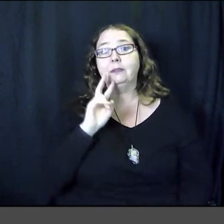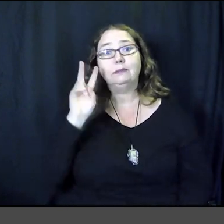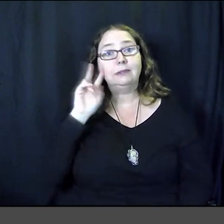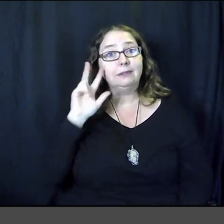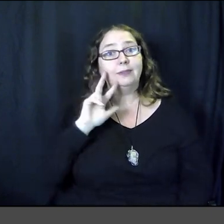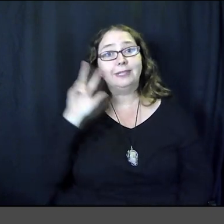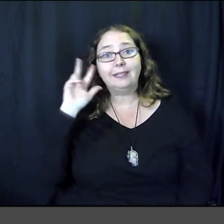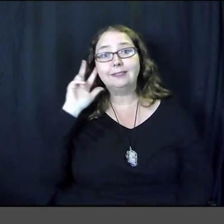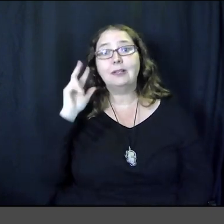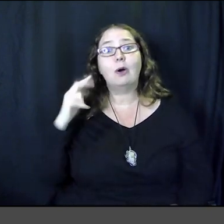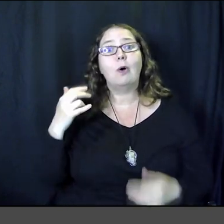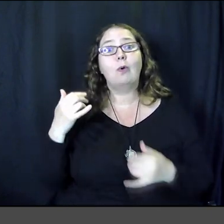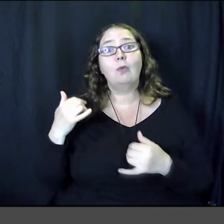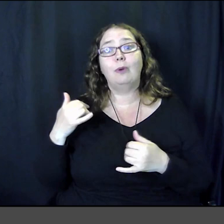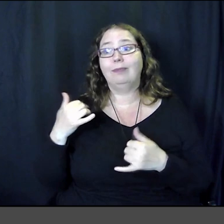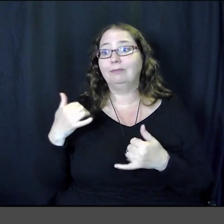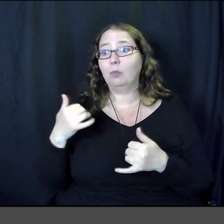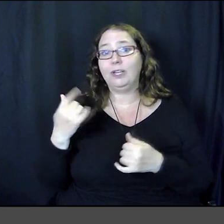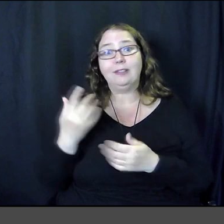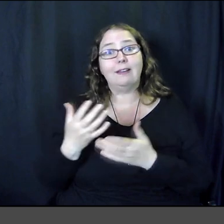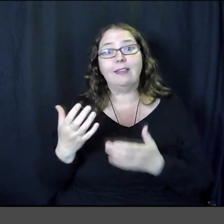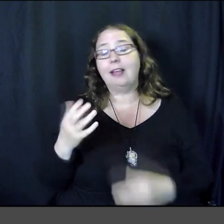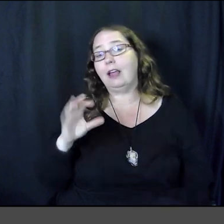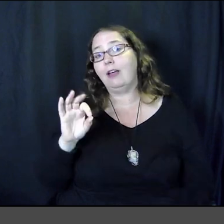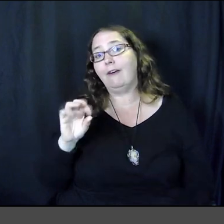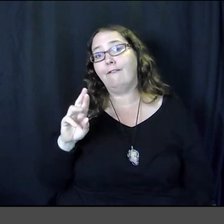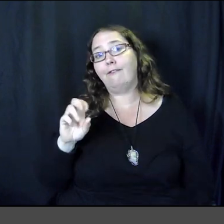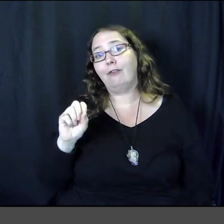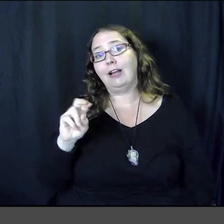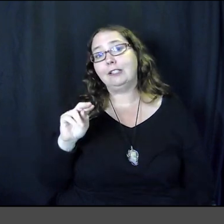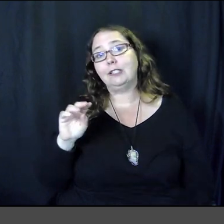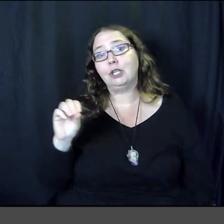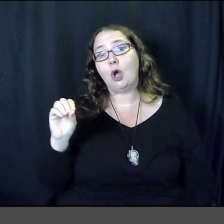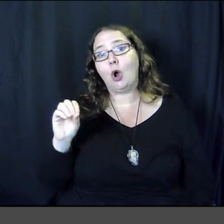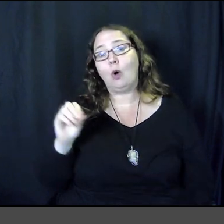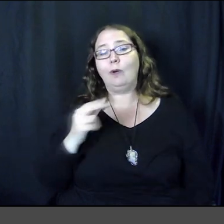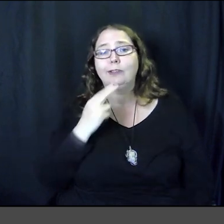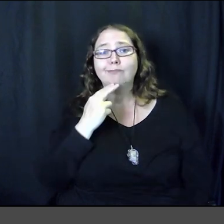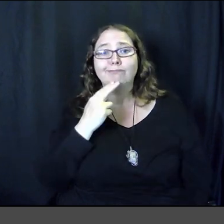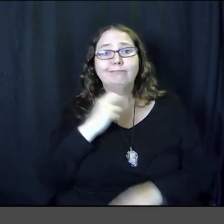AND THERE'S A LITTLE BROWN, YOU KNOW, THAT STAGE BROWN KIOSCO. AND WE GOT UP THERE